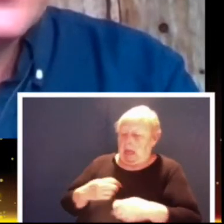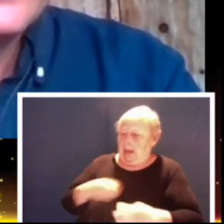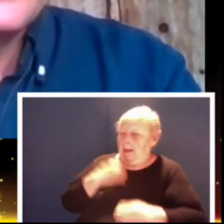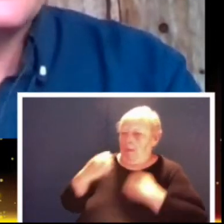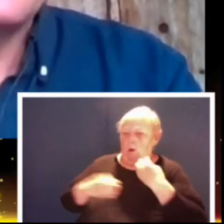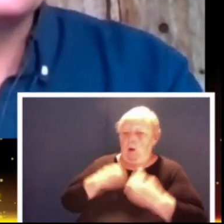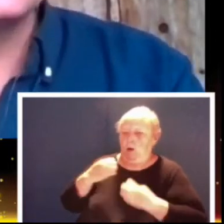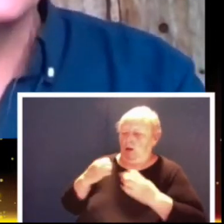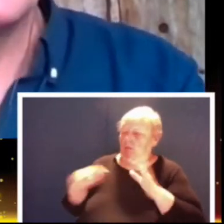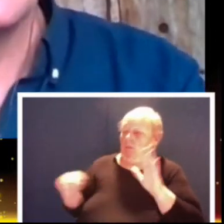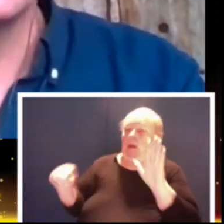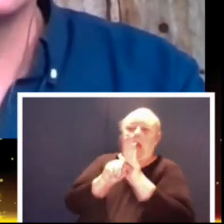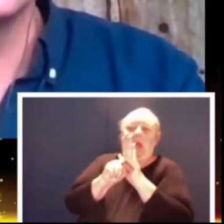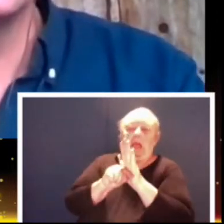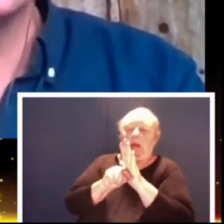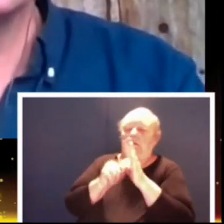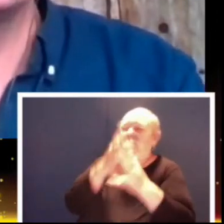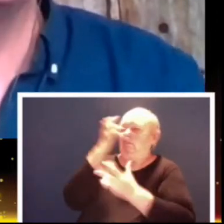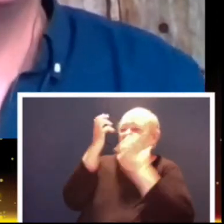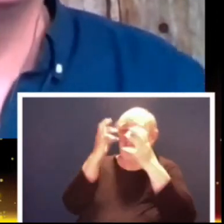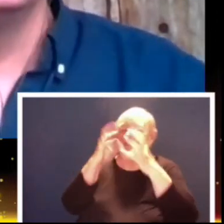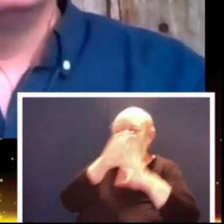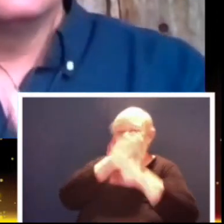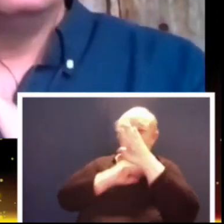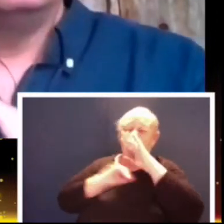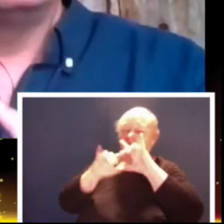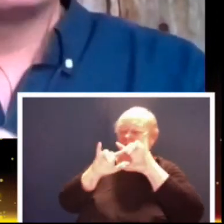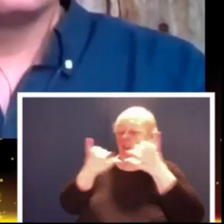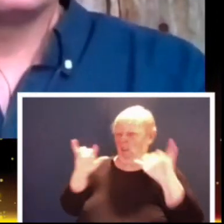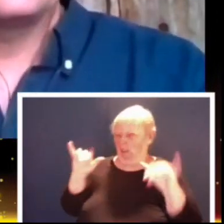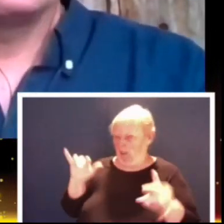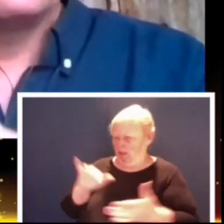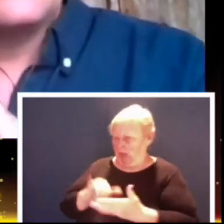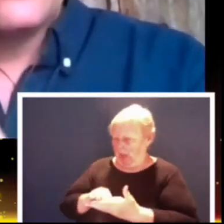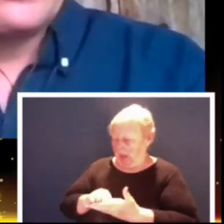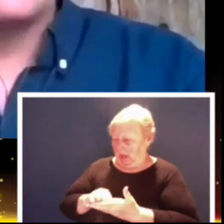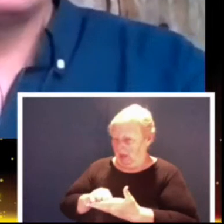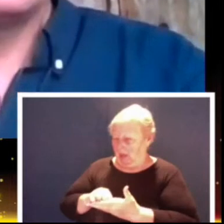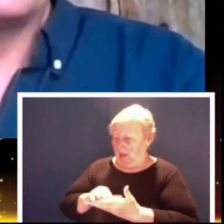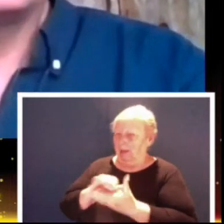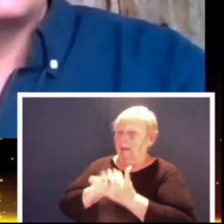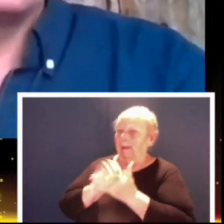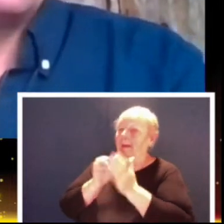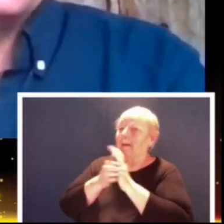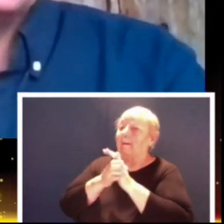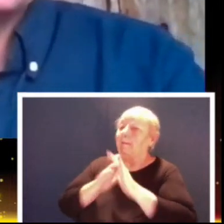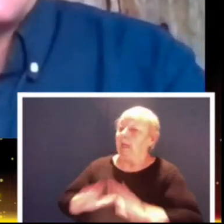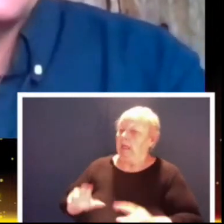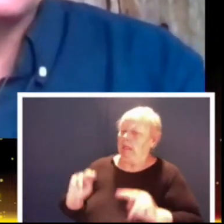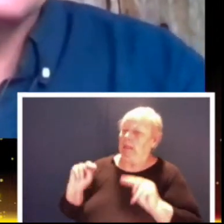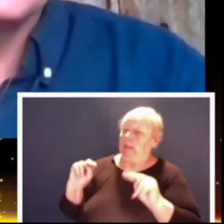and I'm curious about the relationship. Does it mean, a neutral, say. You answer part of it by saying that peace is active.